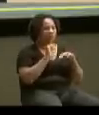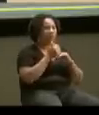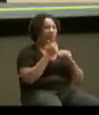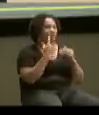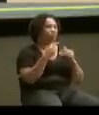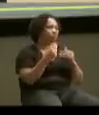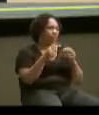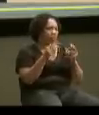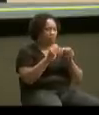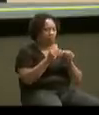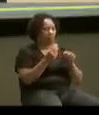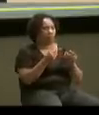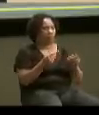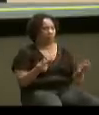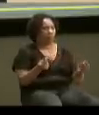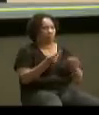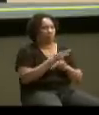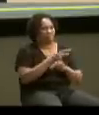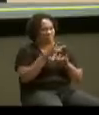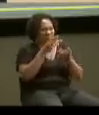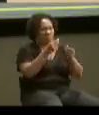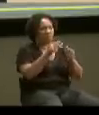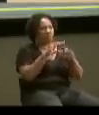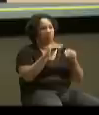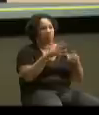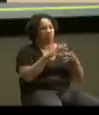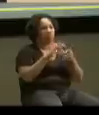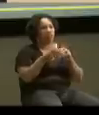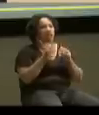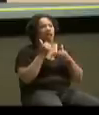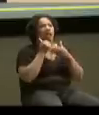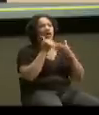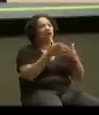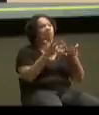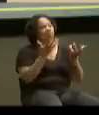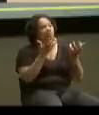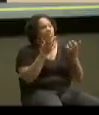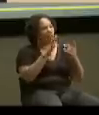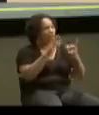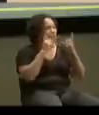CREATE A GREENER MORE EFFICIENT SUPPLY CHAIN, THAT'S GOING TO HELP MEET OUR GOAL OF A CLEAN ENERGY ECONOMY.